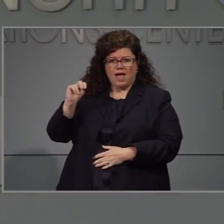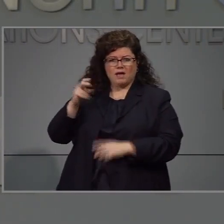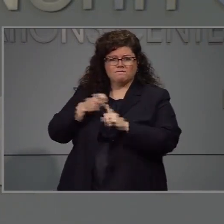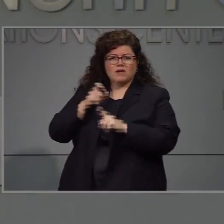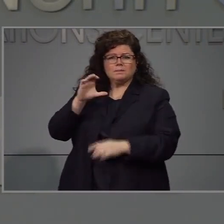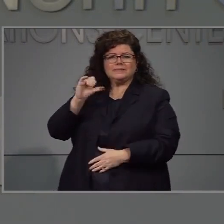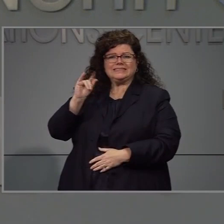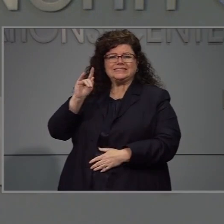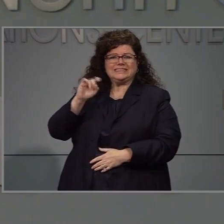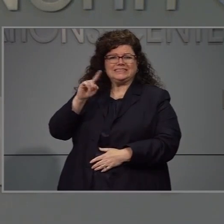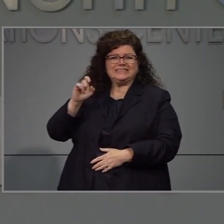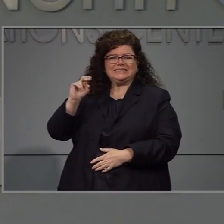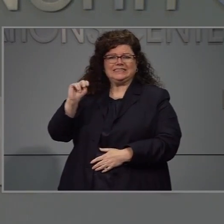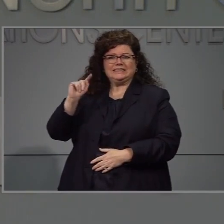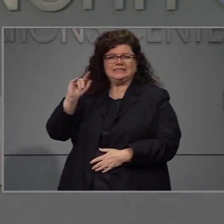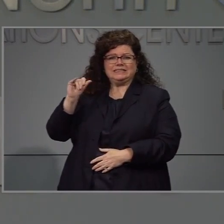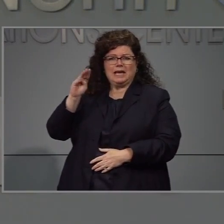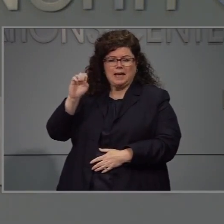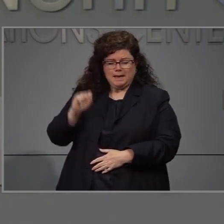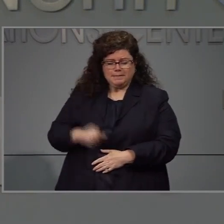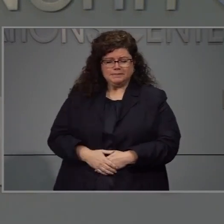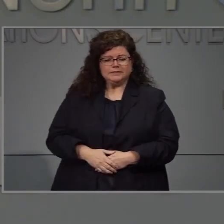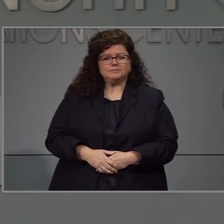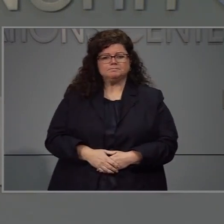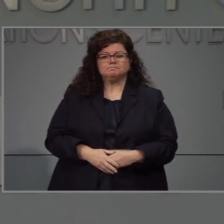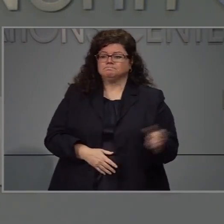LEVEL OF VIRUS LOW HERE IN OUR STATE. THANK YOU. THANK U NEXT